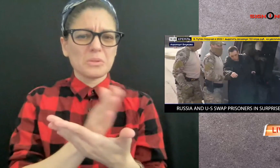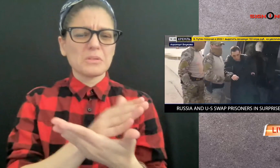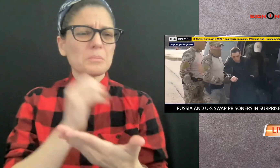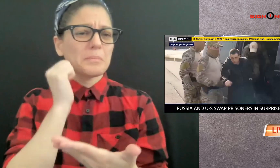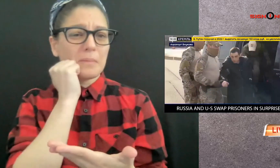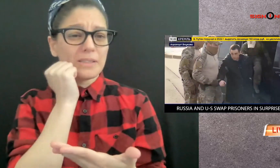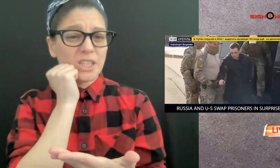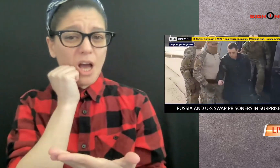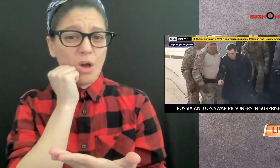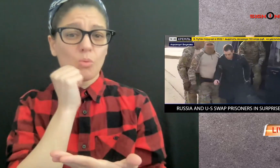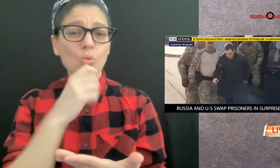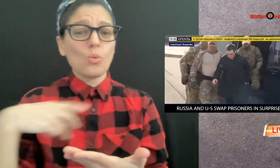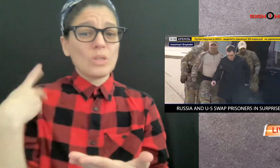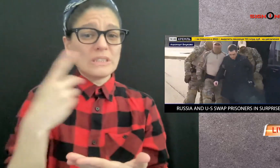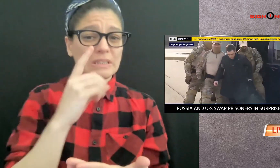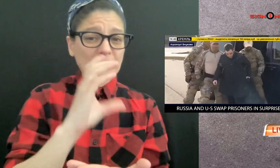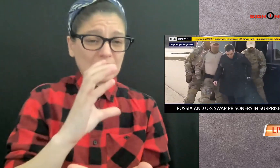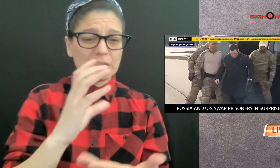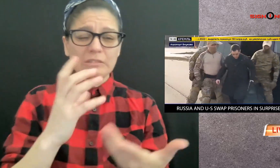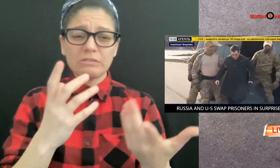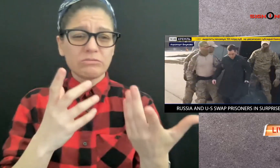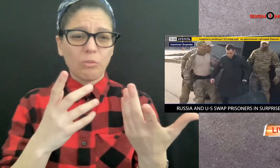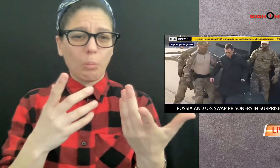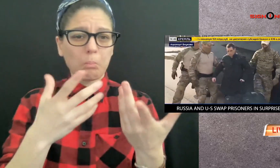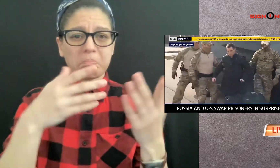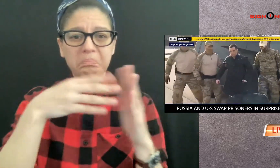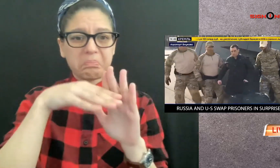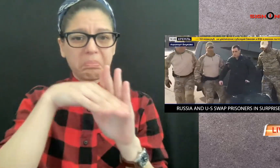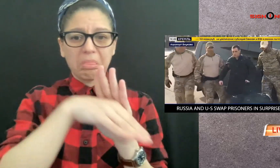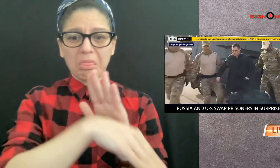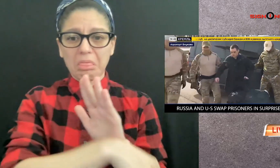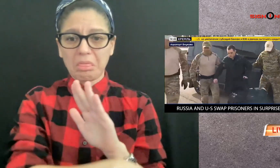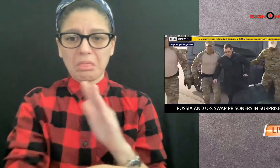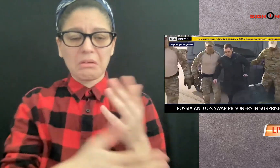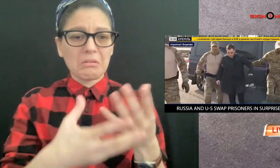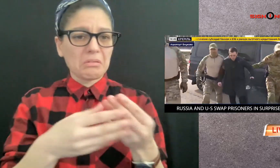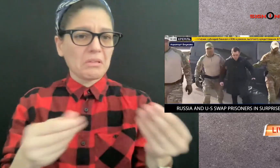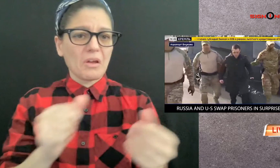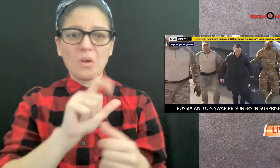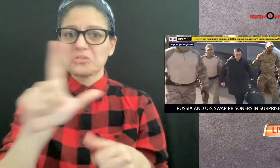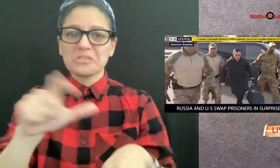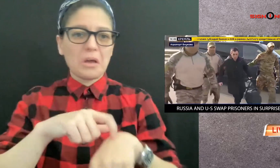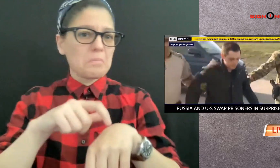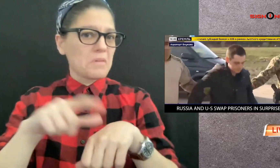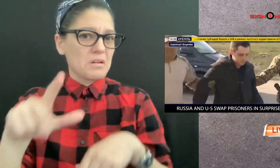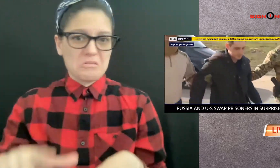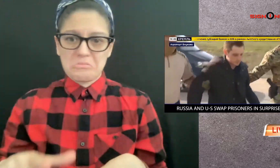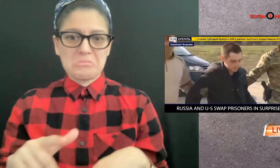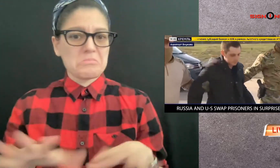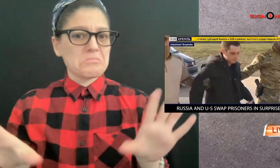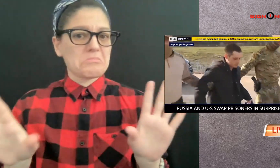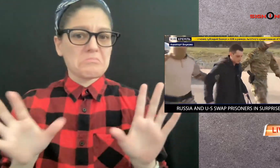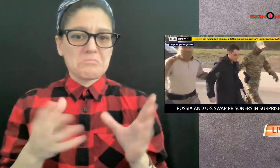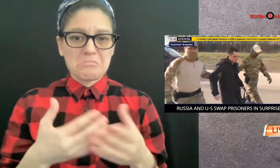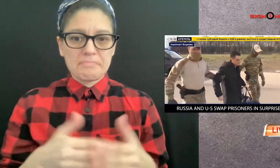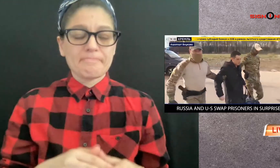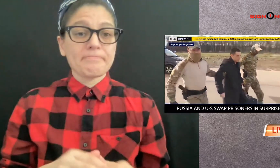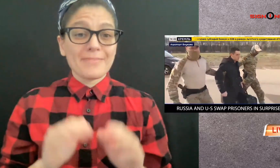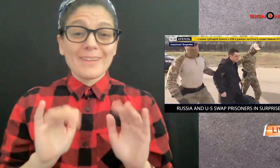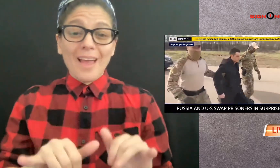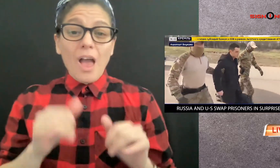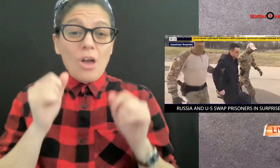of Ukraine began the relationship between Moscow and Washington DC has sunk to an all-time low